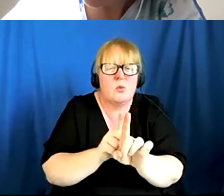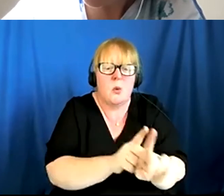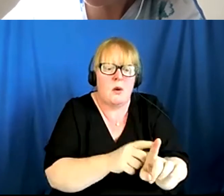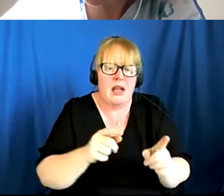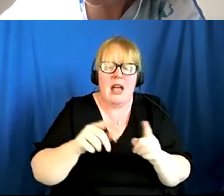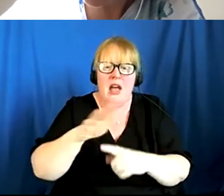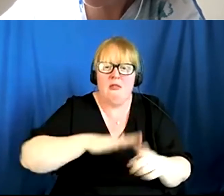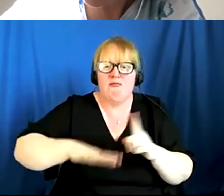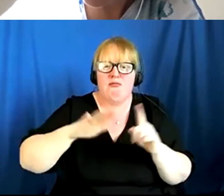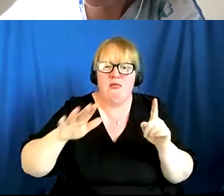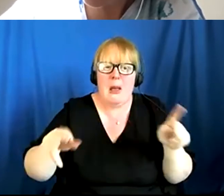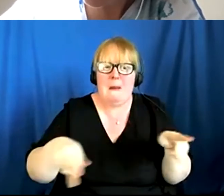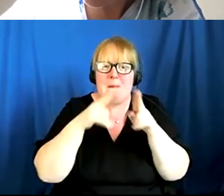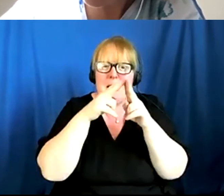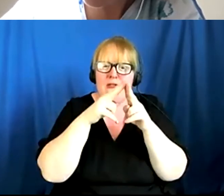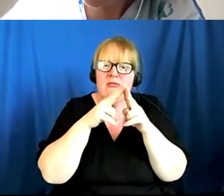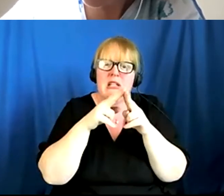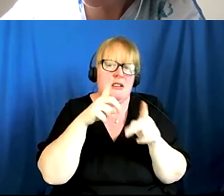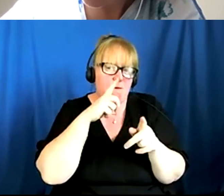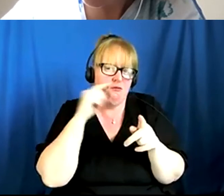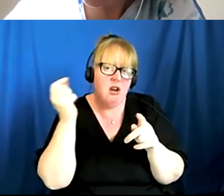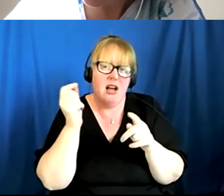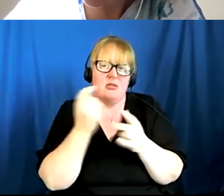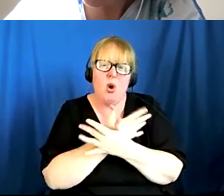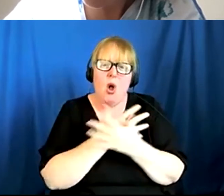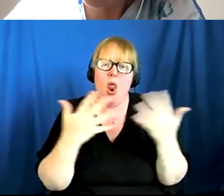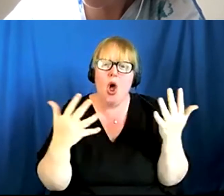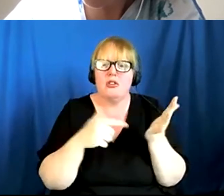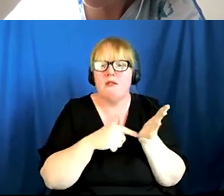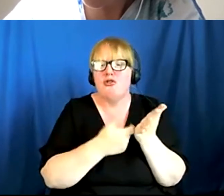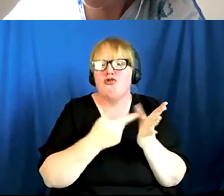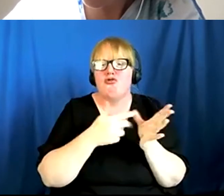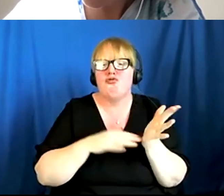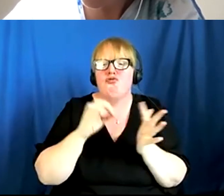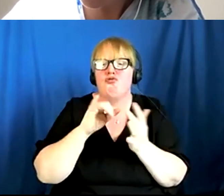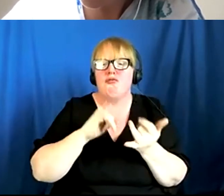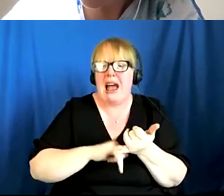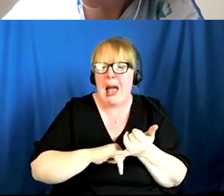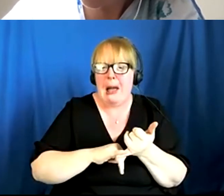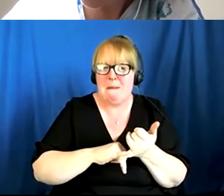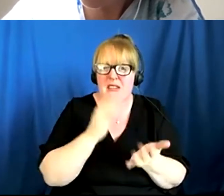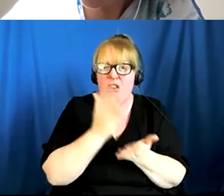you could kind of find and Paris is riddled with. Sadly, you know, I'm talking about these real people of course, with its tragedy that